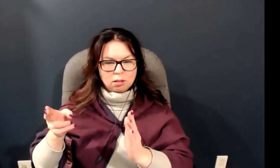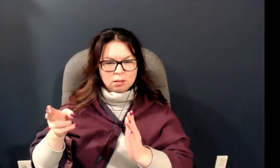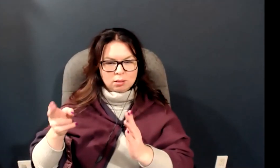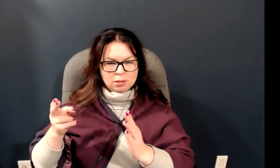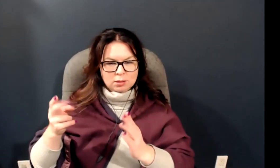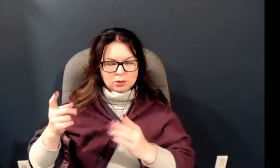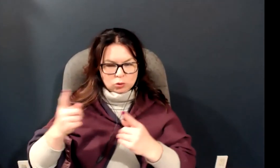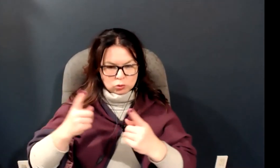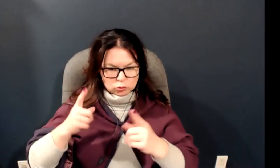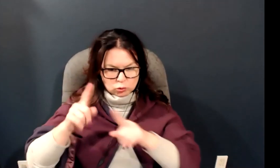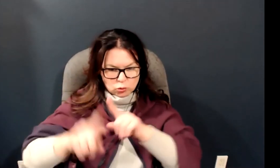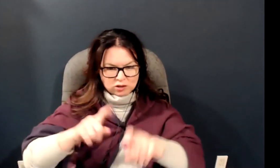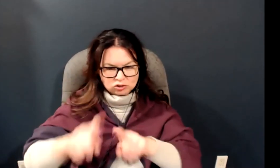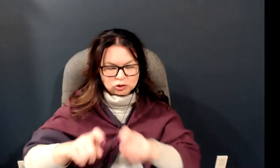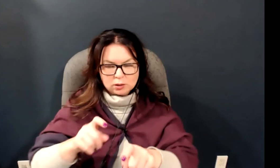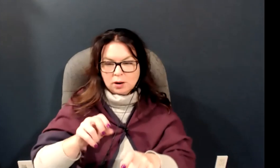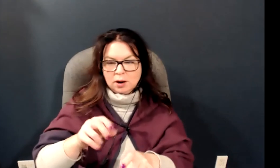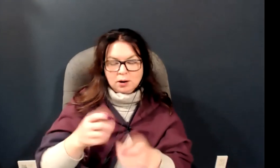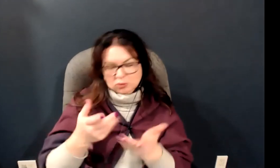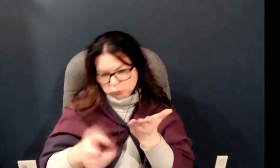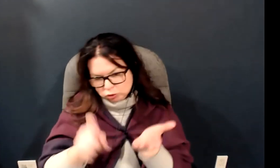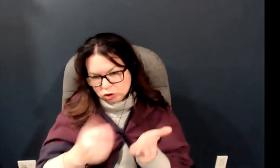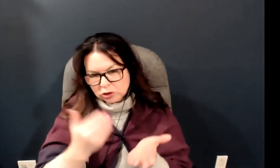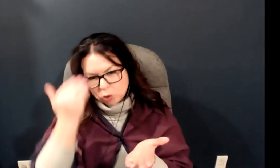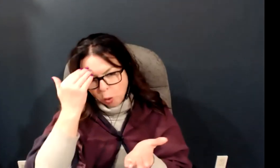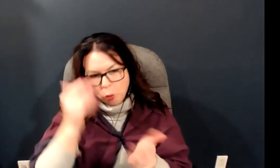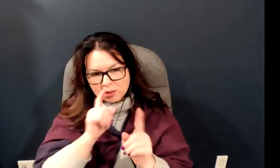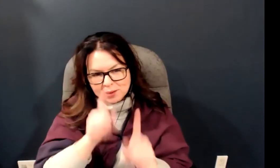[Dr. Vendryes] I would say it was probably a feature of language and that there were